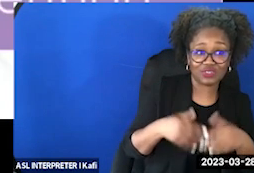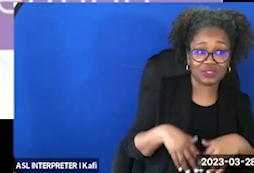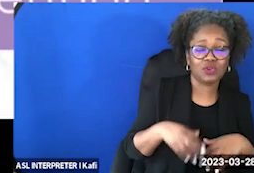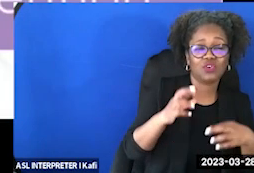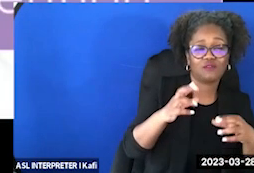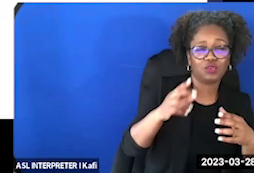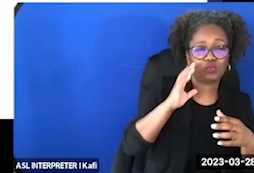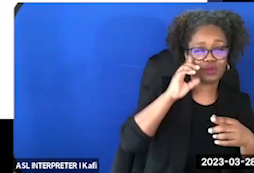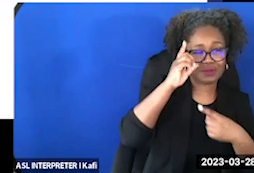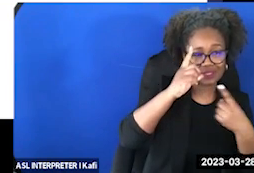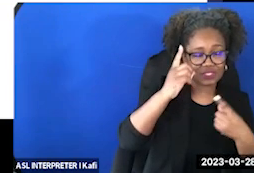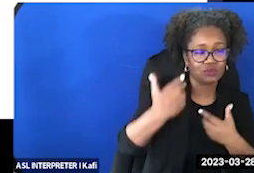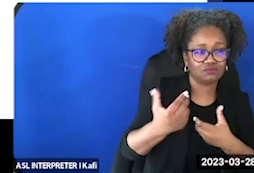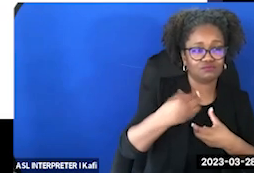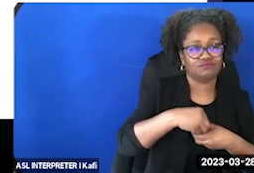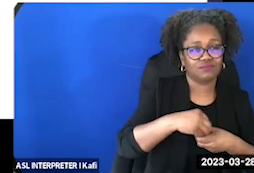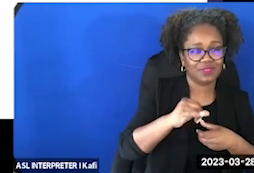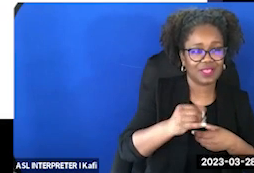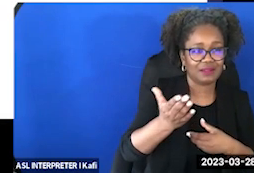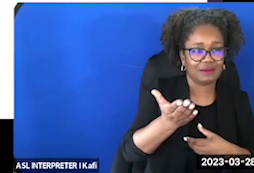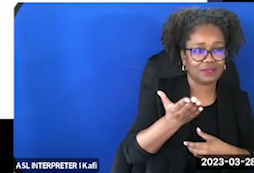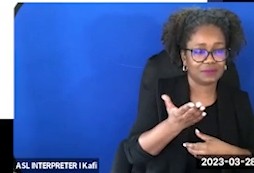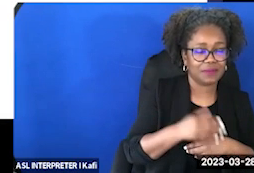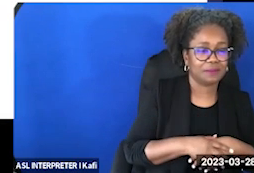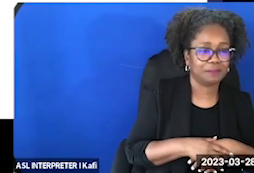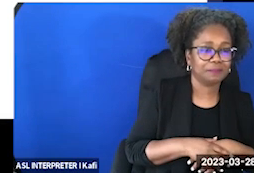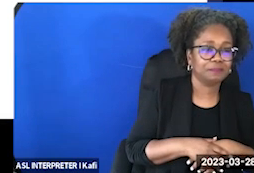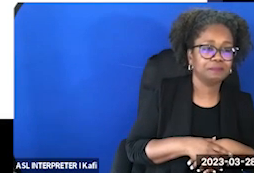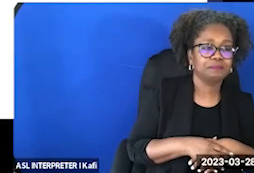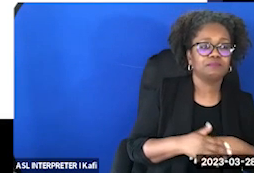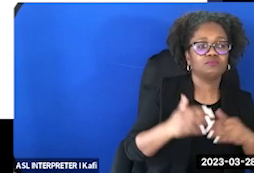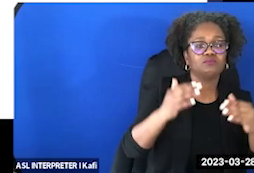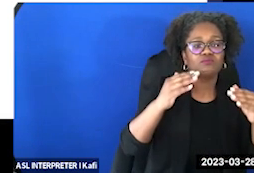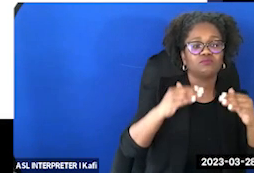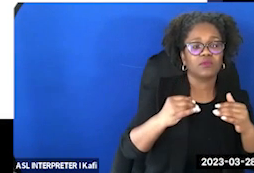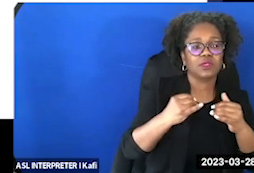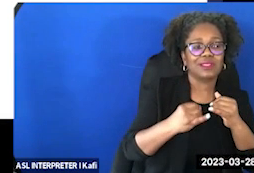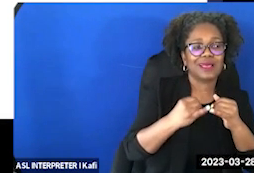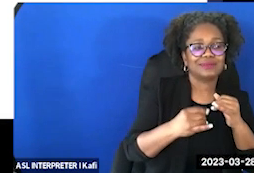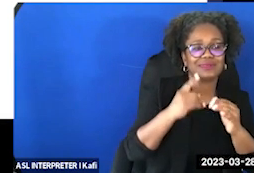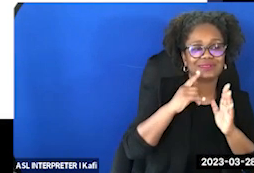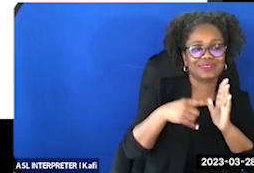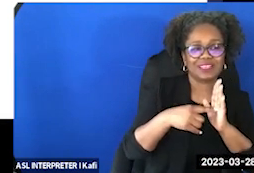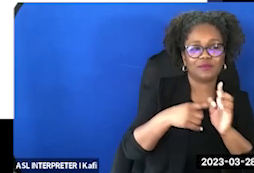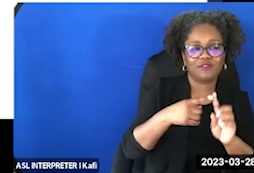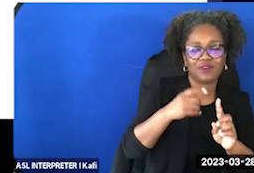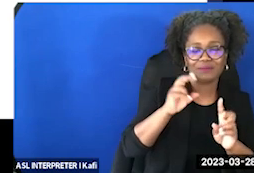Debbie Stine, Science & Technology Policy Academy: And then, lastly, this is an example from forefront of Debbie Stine, Science & Technology Policy Academy: some of the